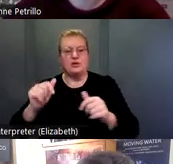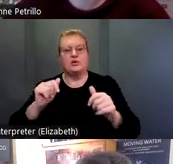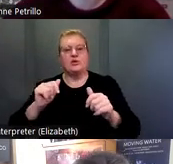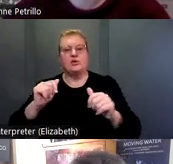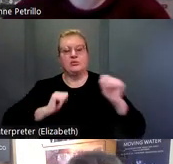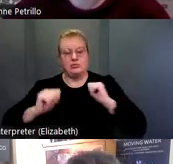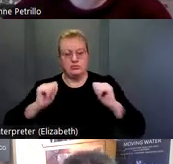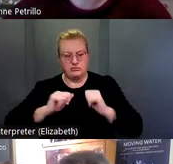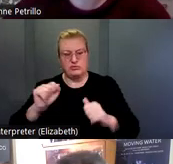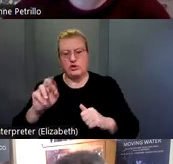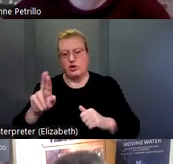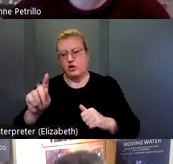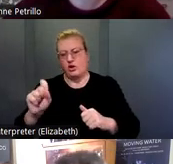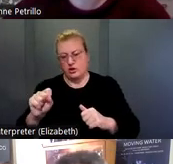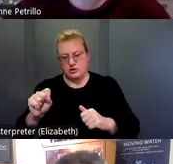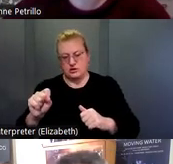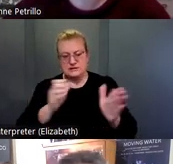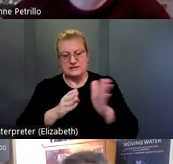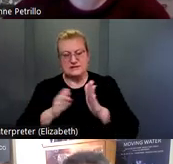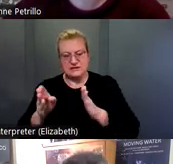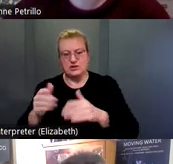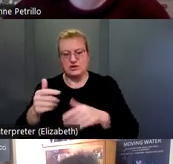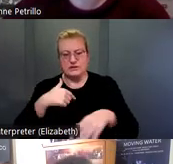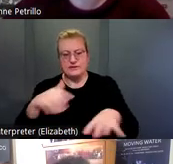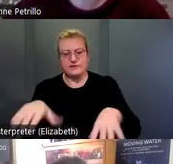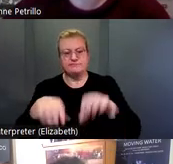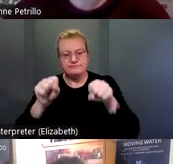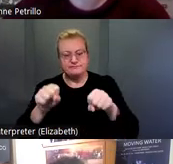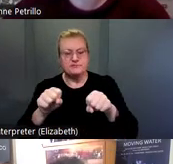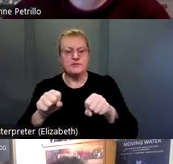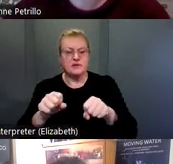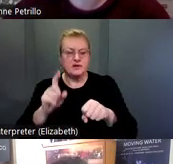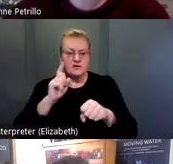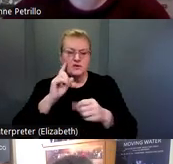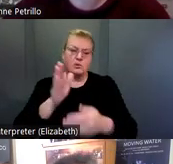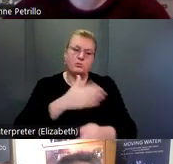that I curate bringing in music, theater, and dance.